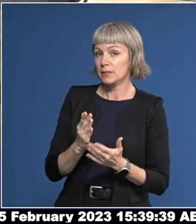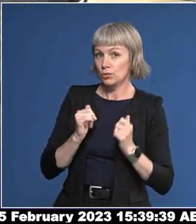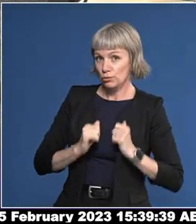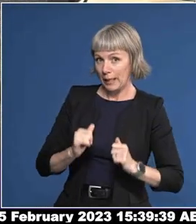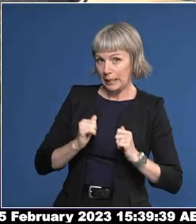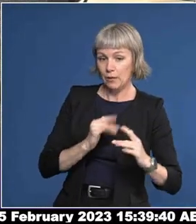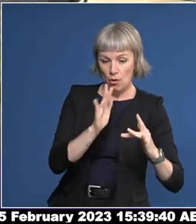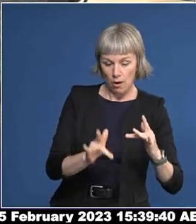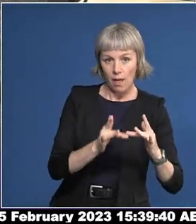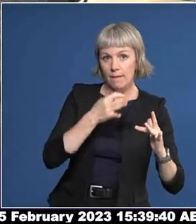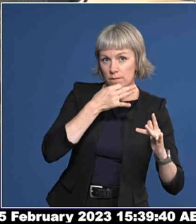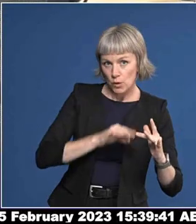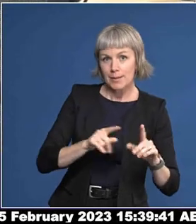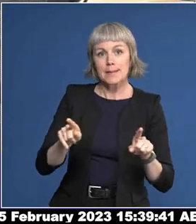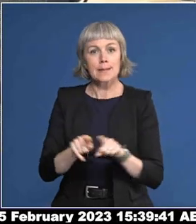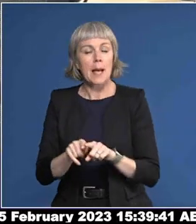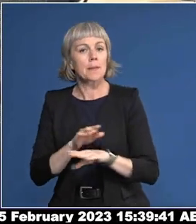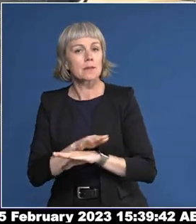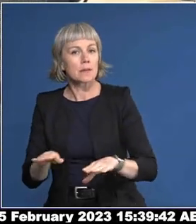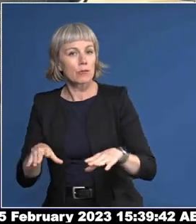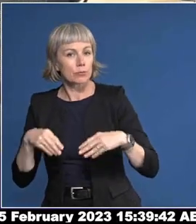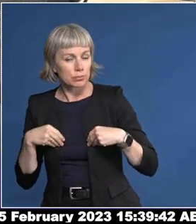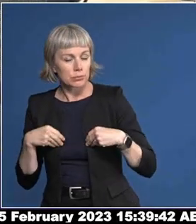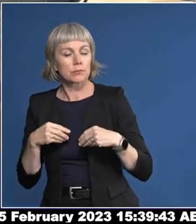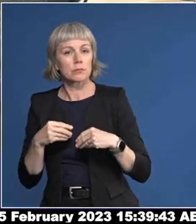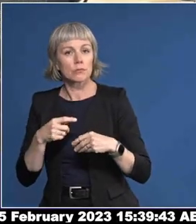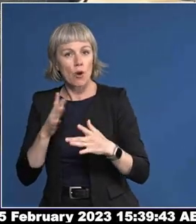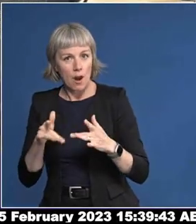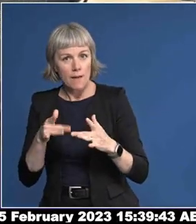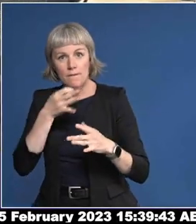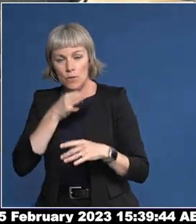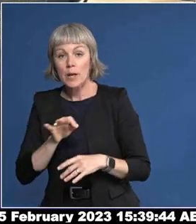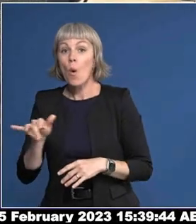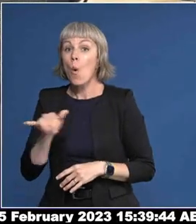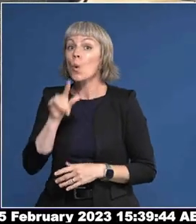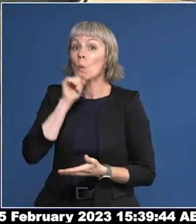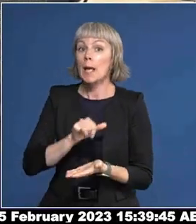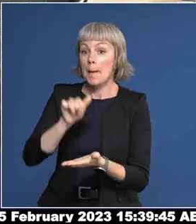Yes. MS DOWSETT: But members can also purchase it and have it posted in their